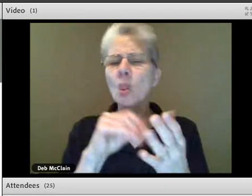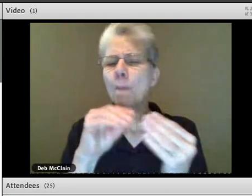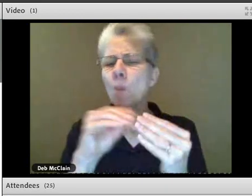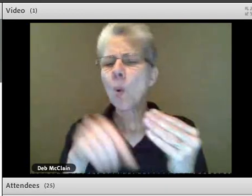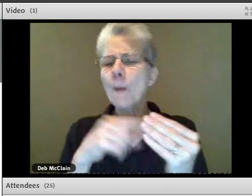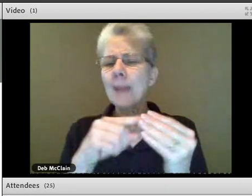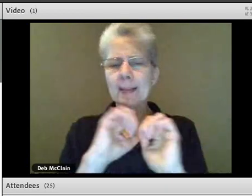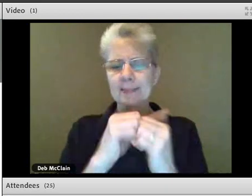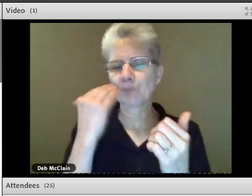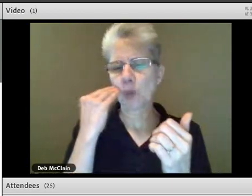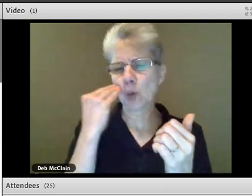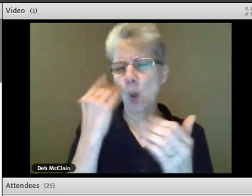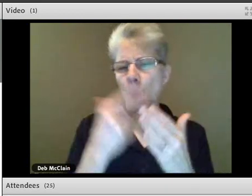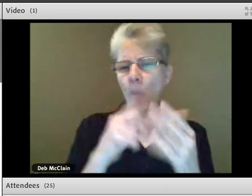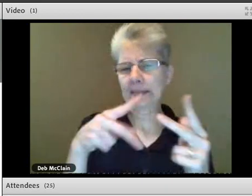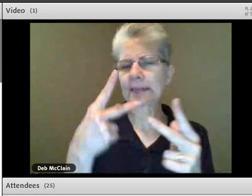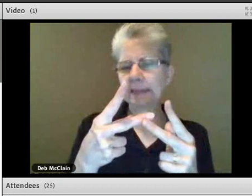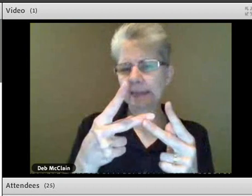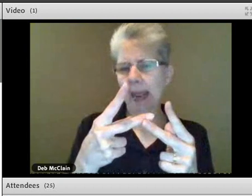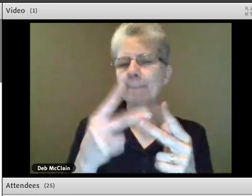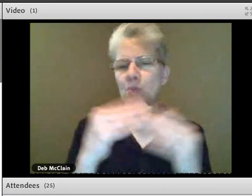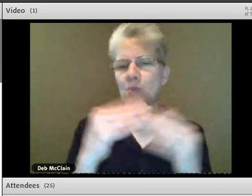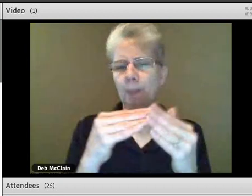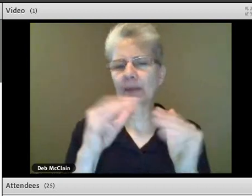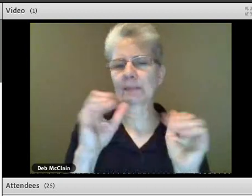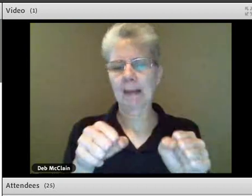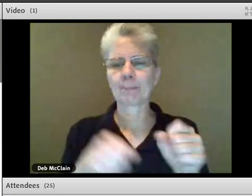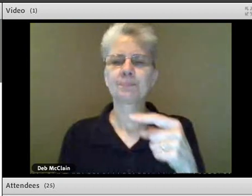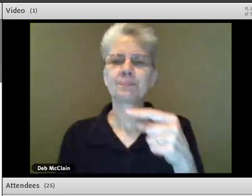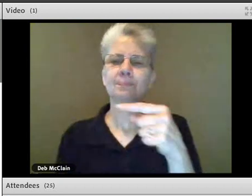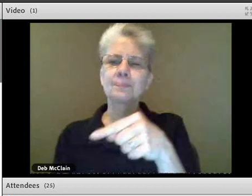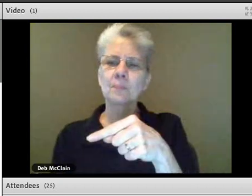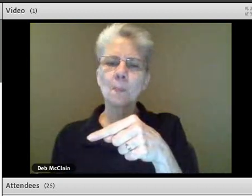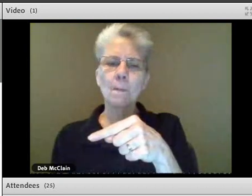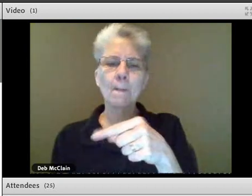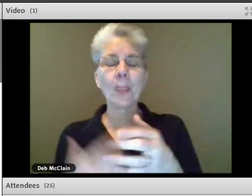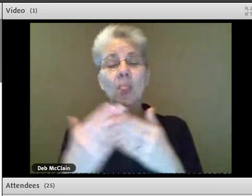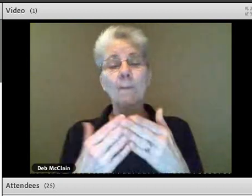And now you know what type of content to start building. Another piece is, you want to create learning buckets,